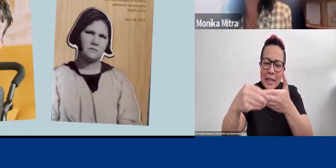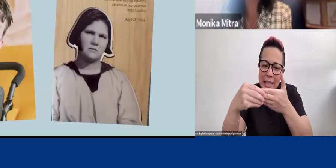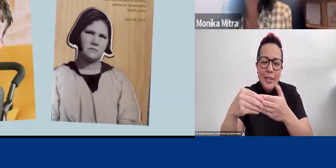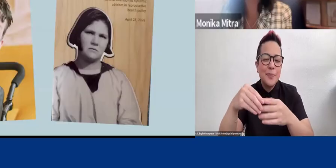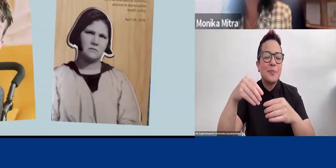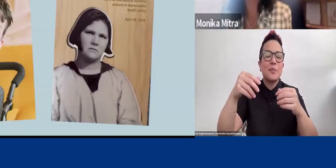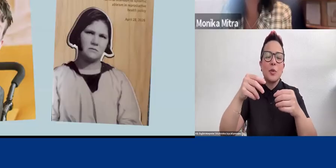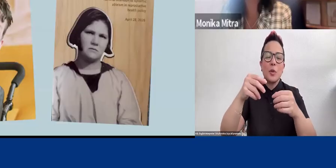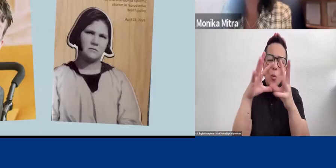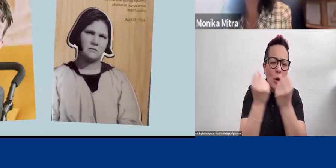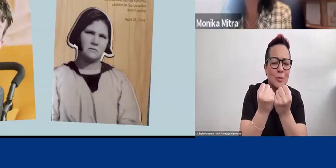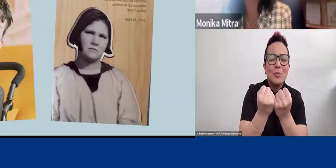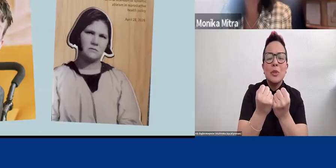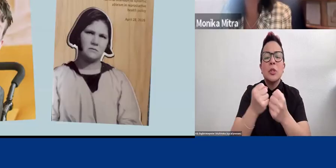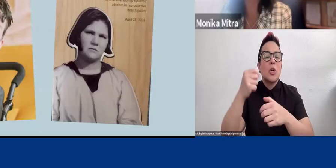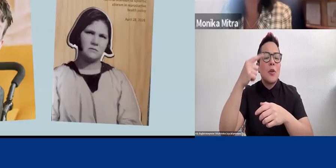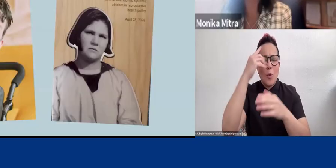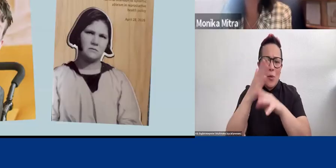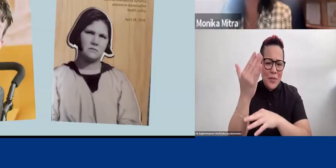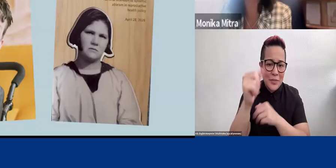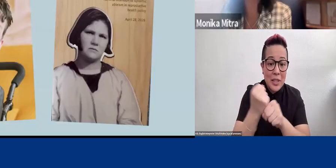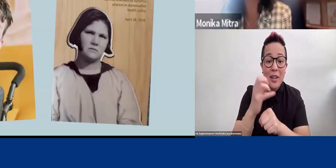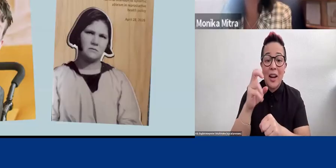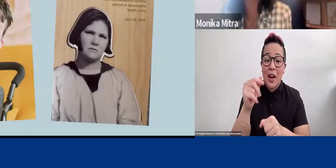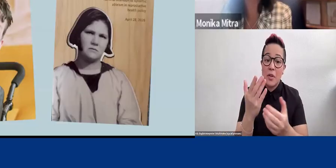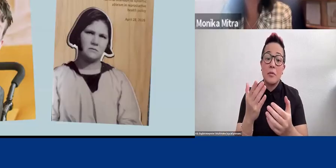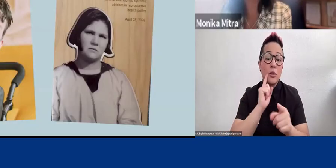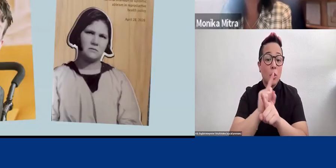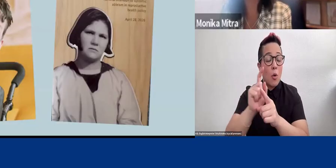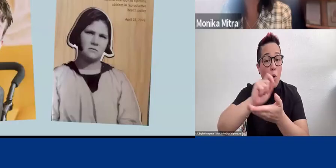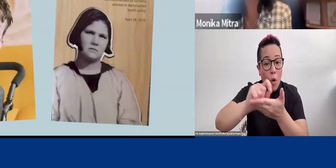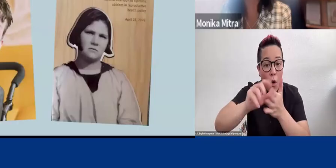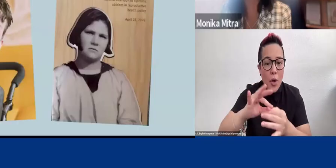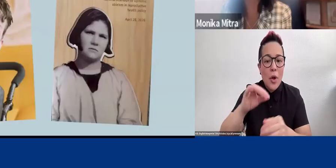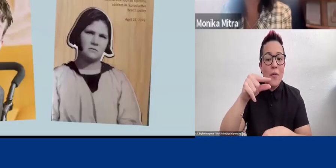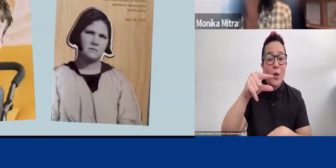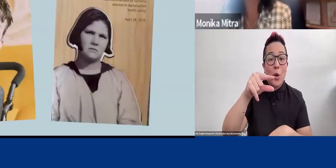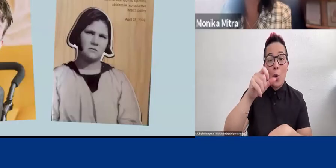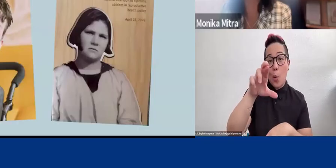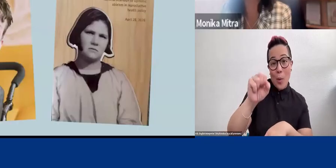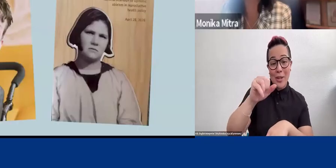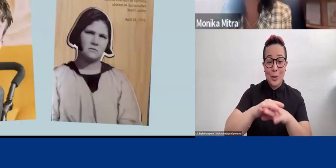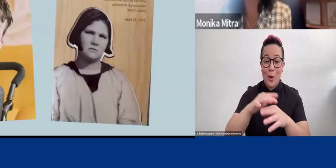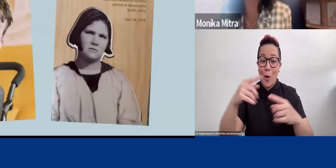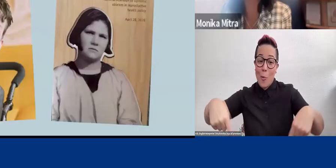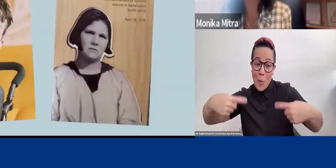and continues to offer both public education and individual consultations through their work.